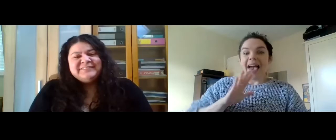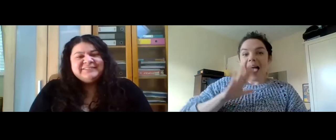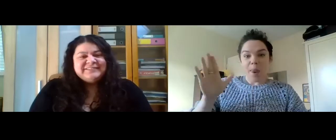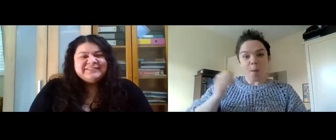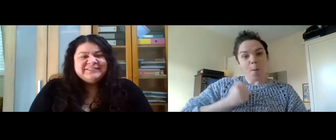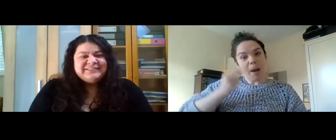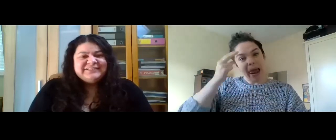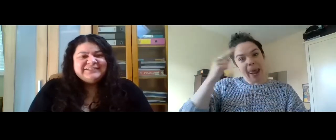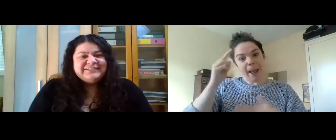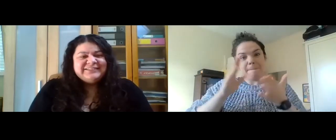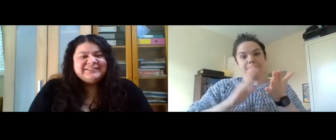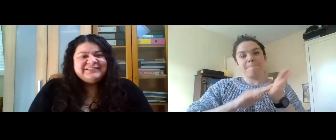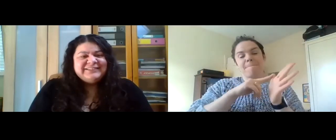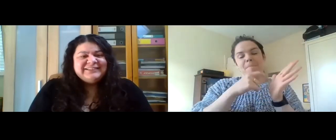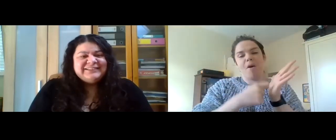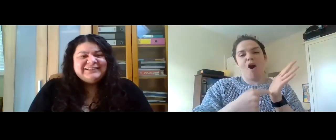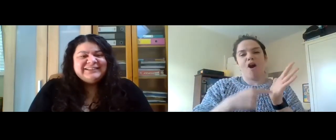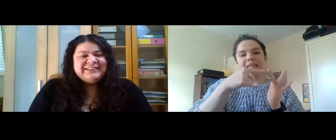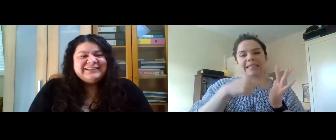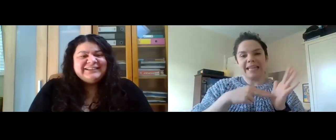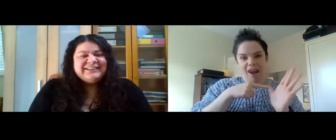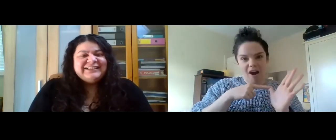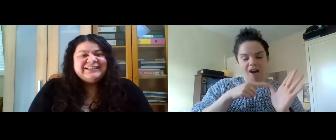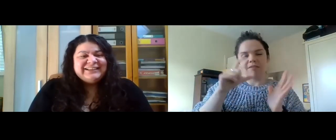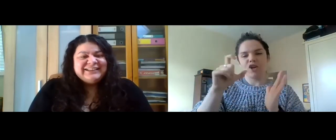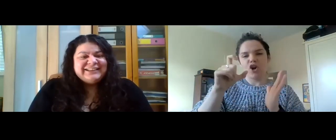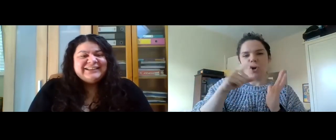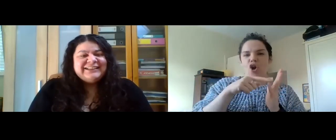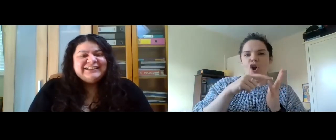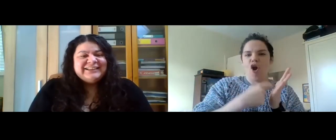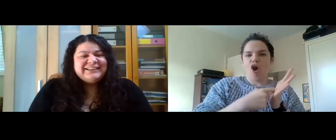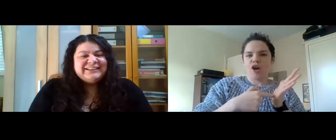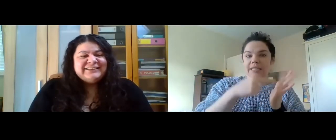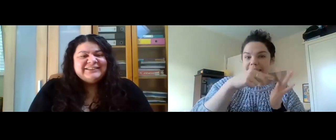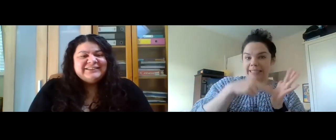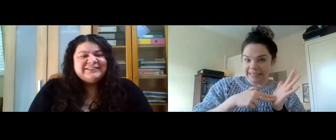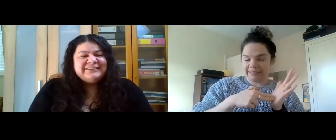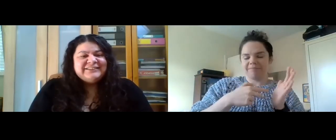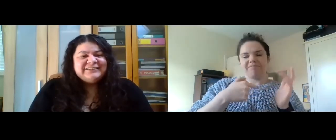Hello! My name is Martina Curtin.